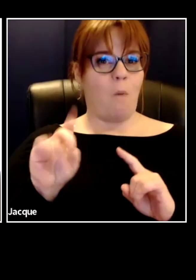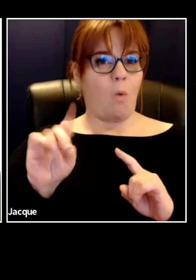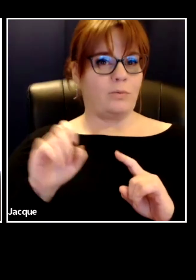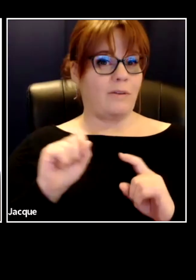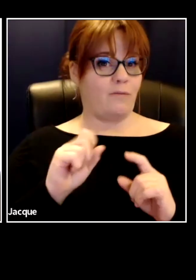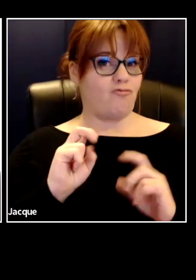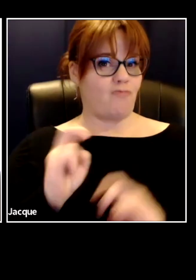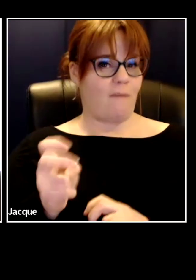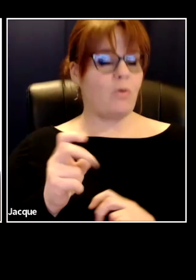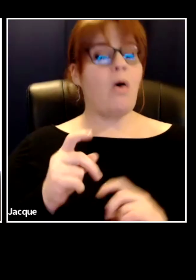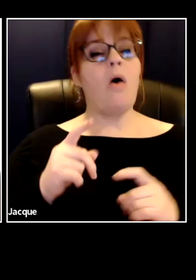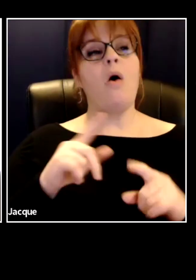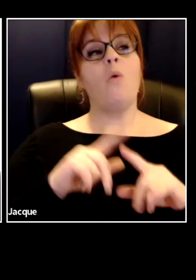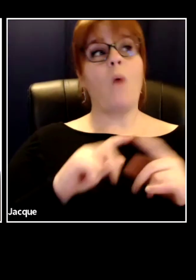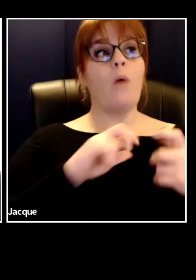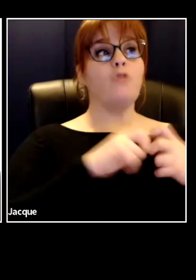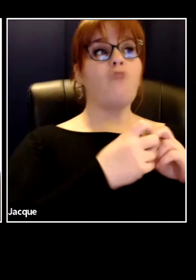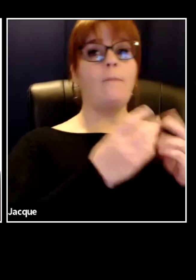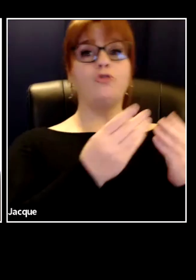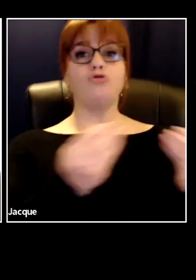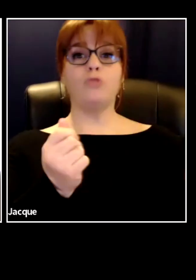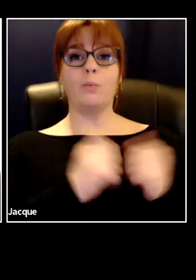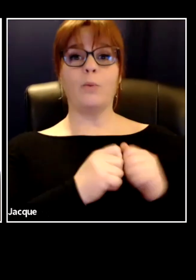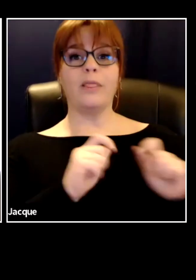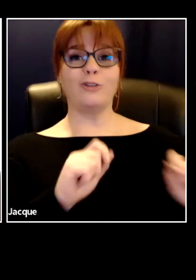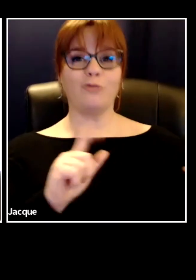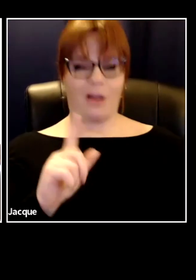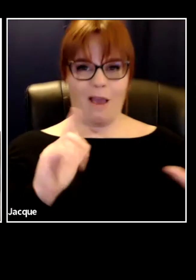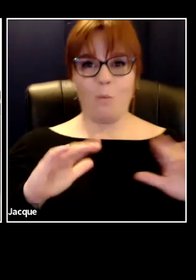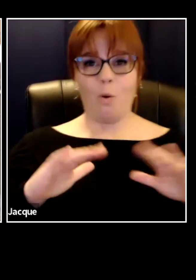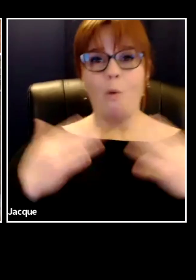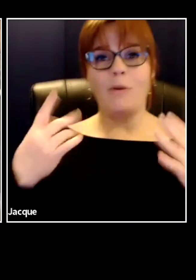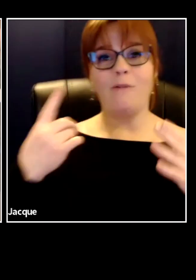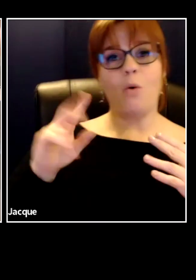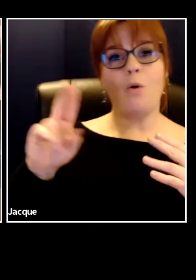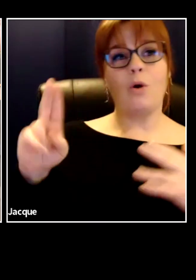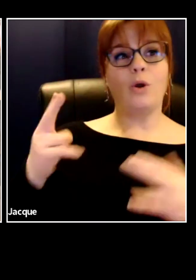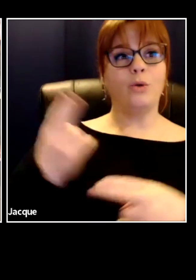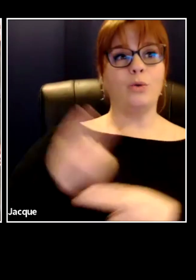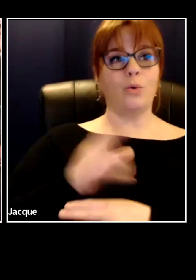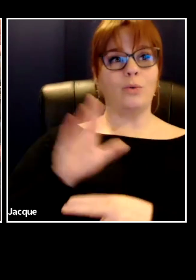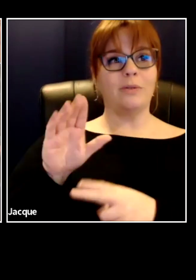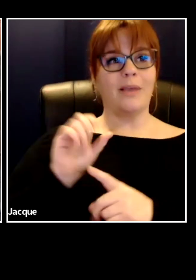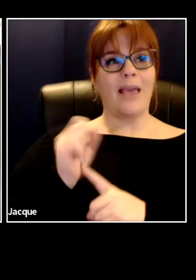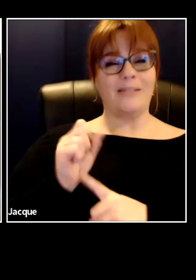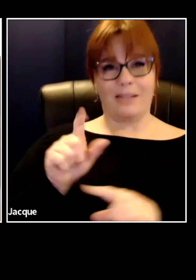here with a screen, I'm going to open it up for use cases that folks are thinking about. I know